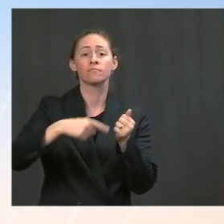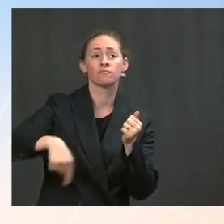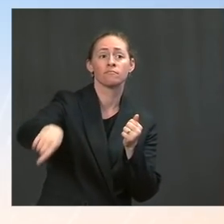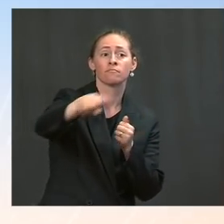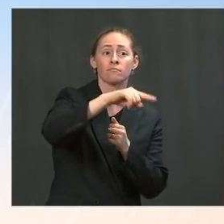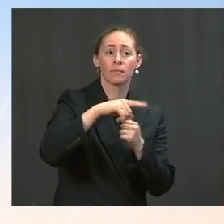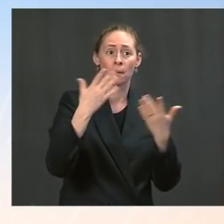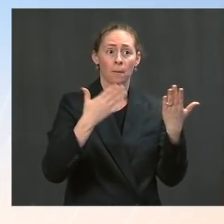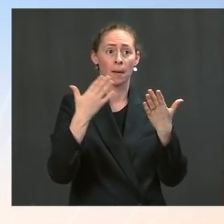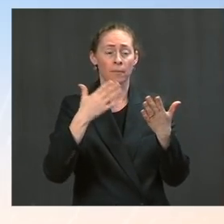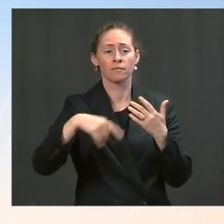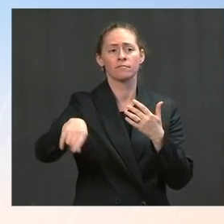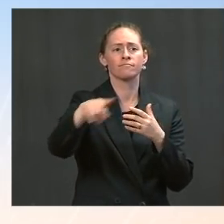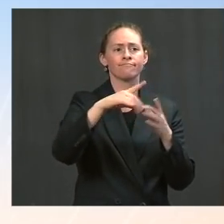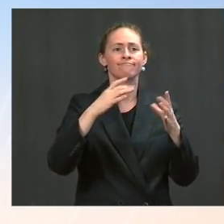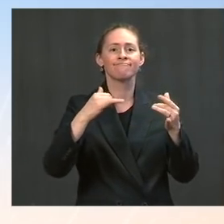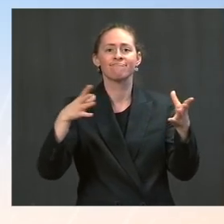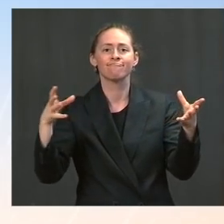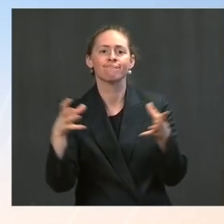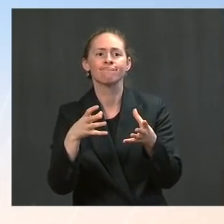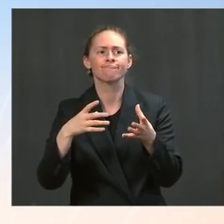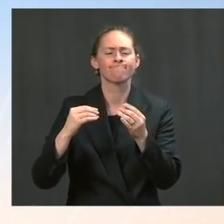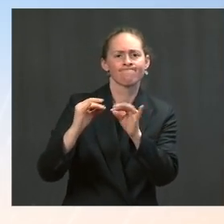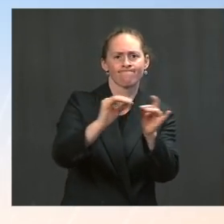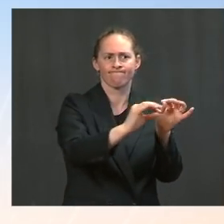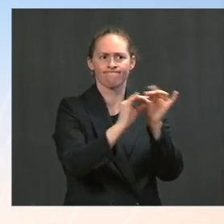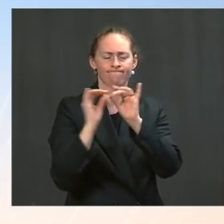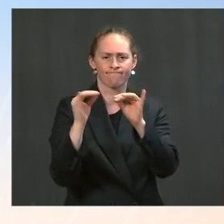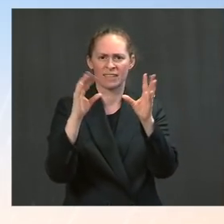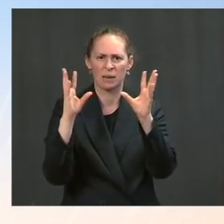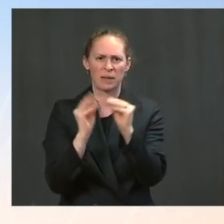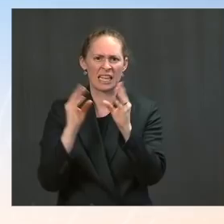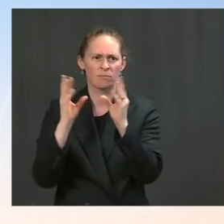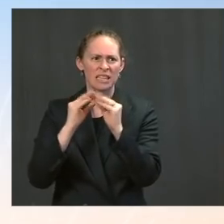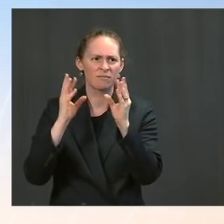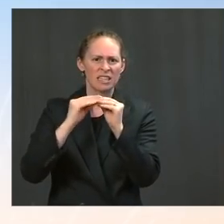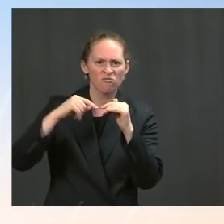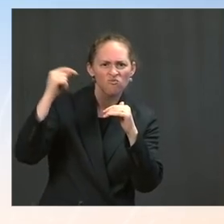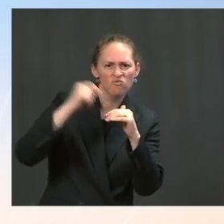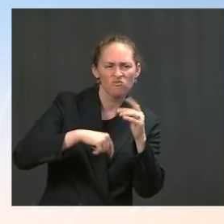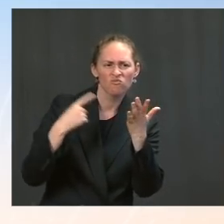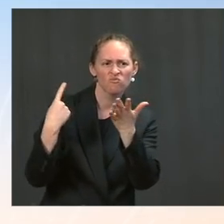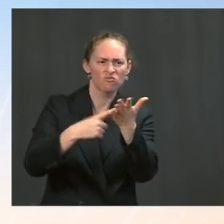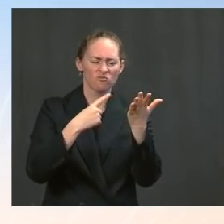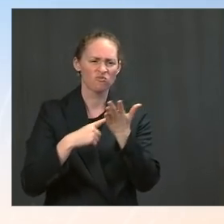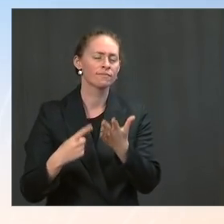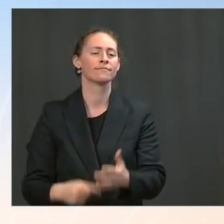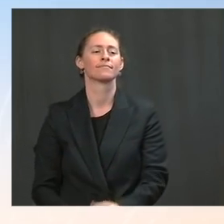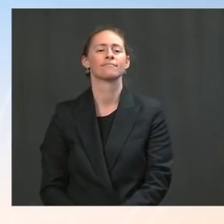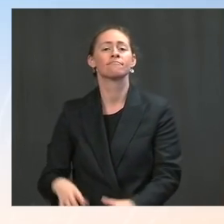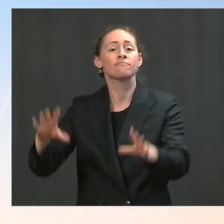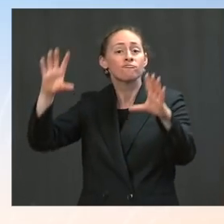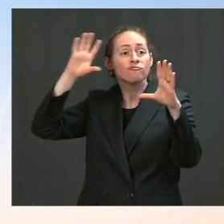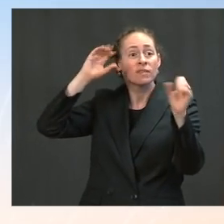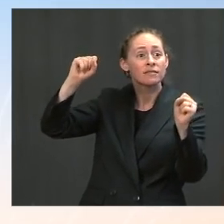and they'll talk about their meeting and their engagement. And the message that the President is sending, the Vice President is sending is that we're absolutely committed